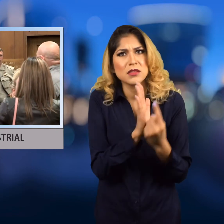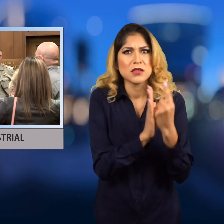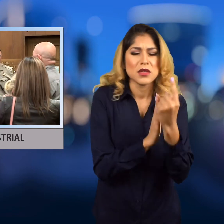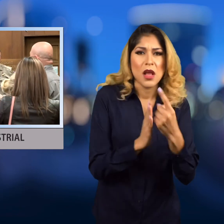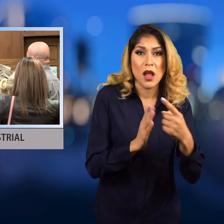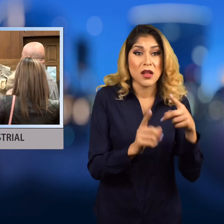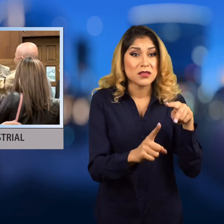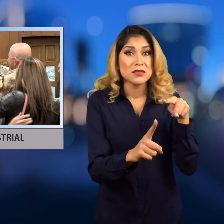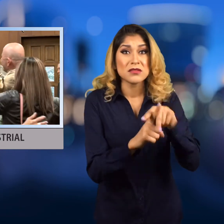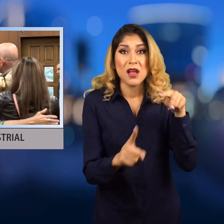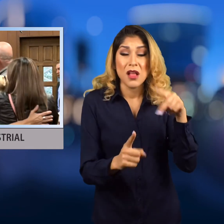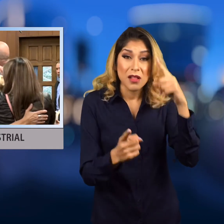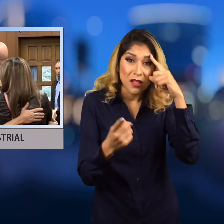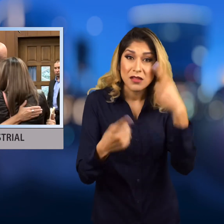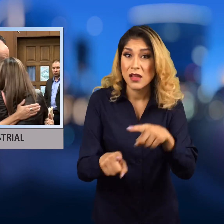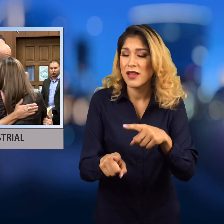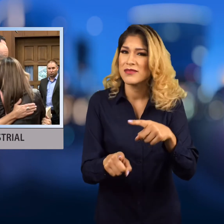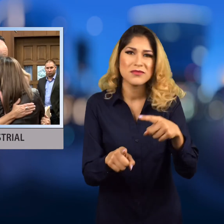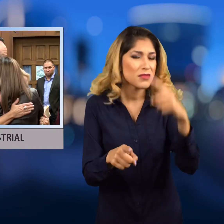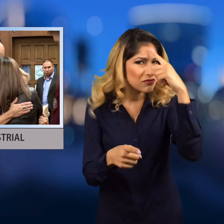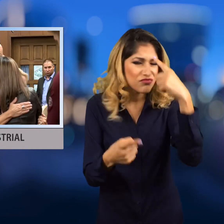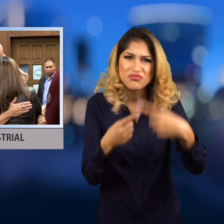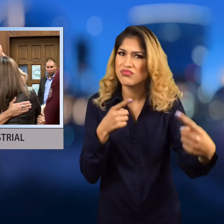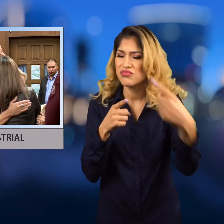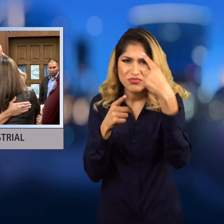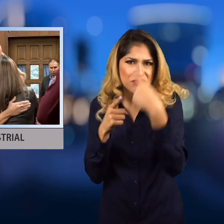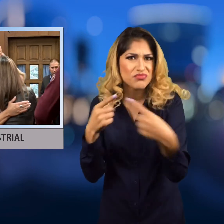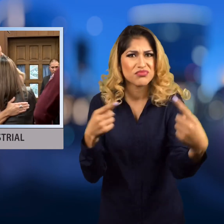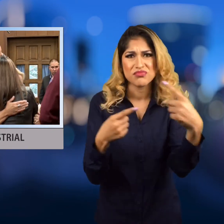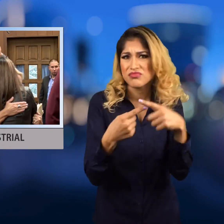was unable to reach a unanimous verdict on any of the counts.